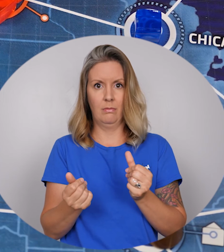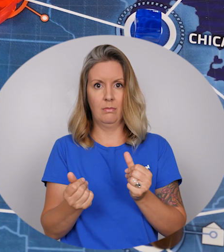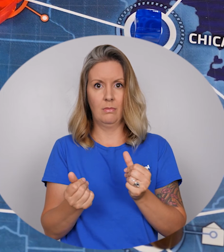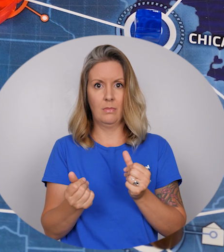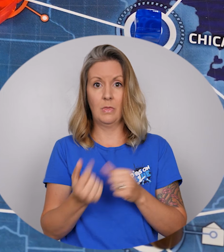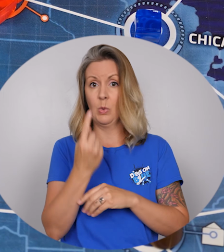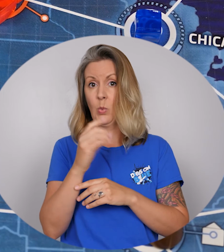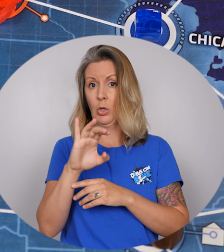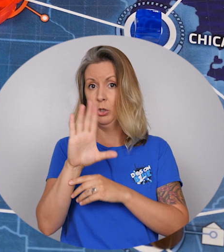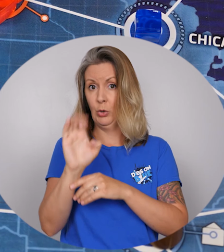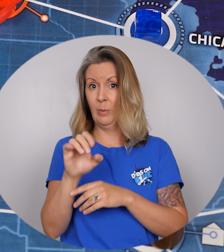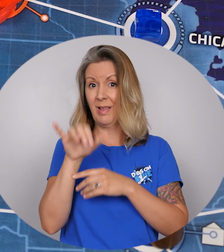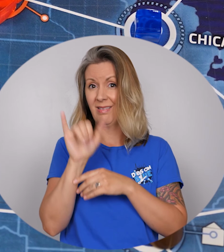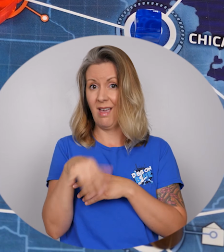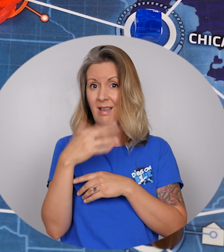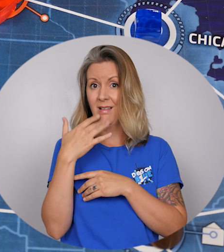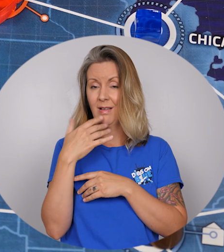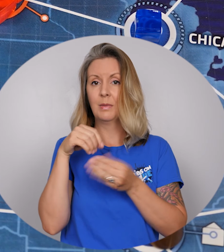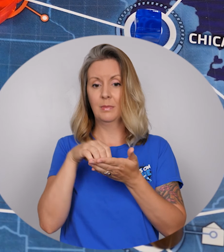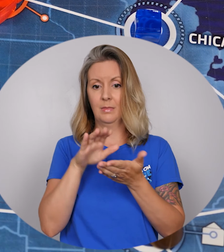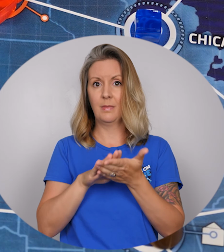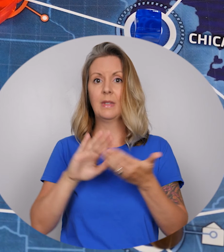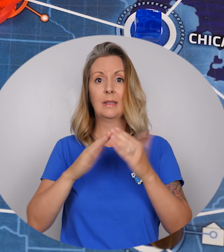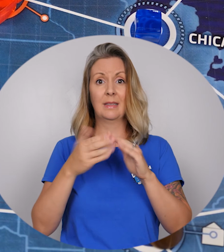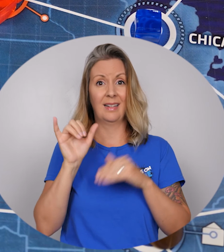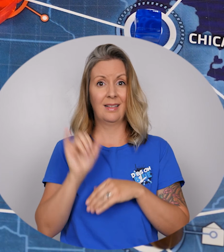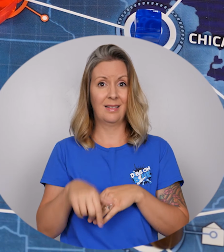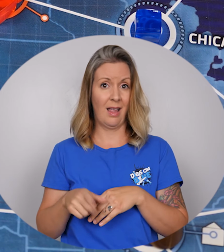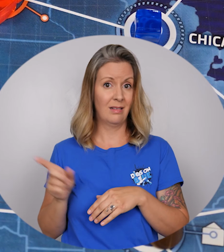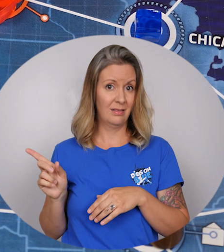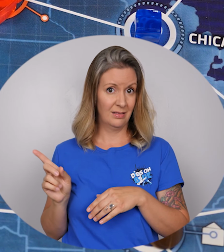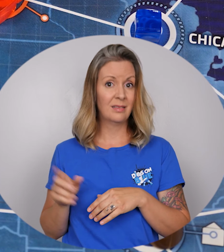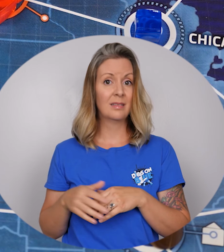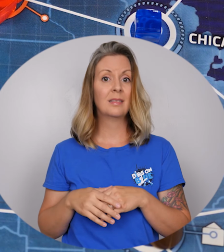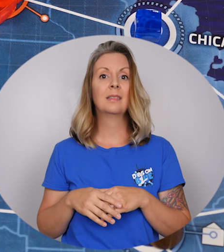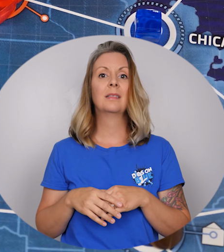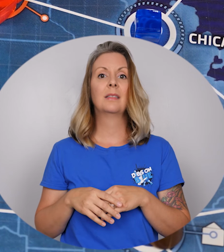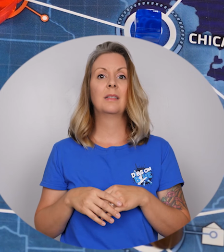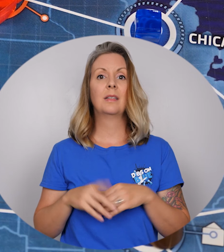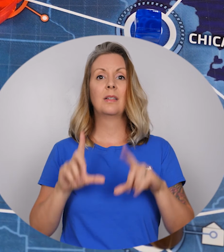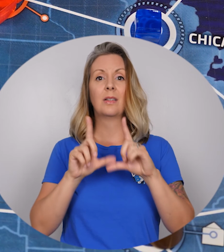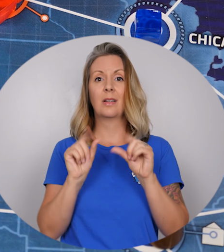And for each revealed card, place 1 cube of its disease color onto the city indicated.